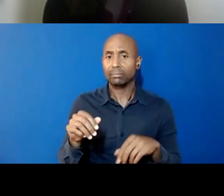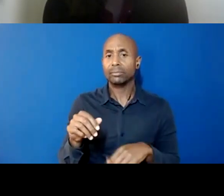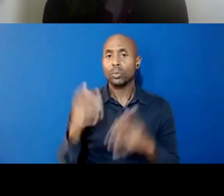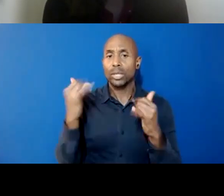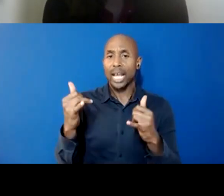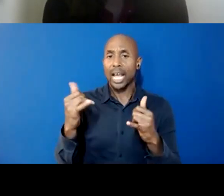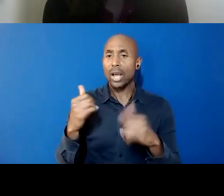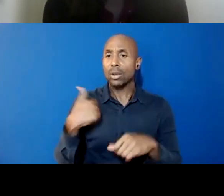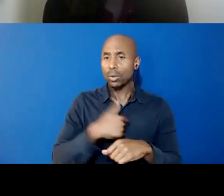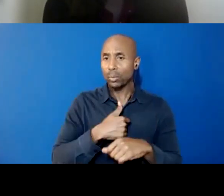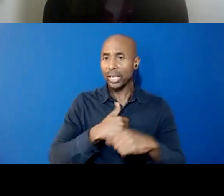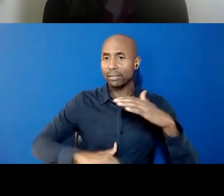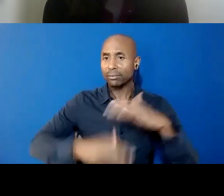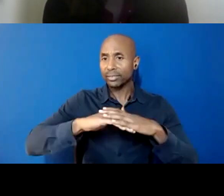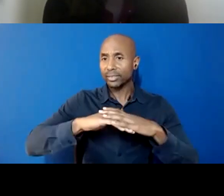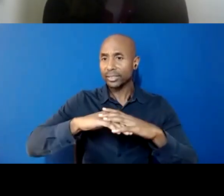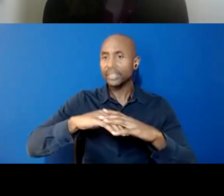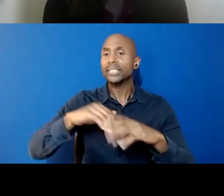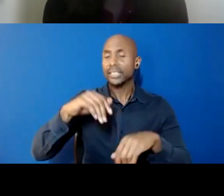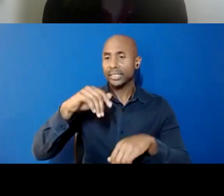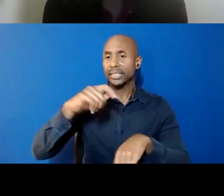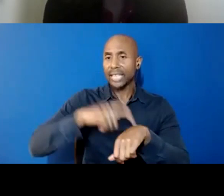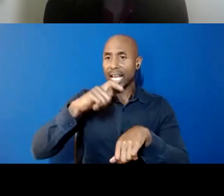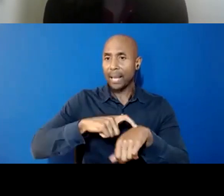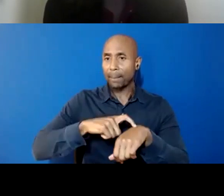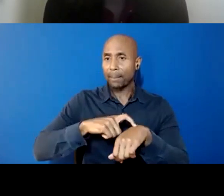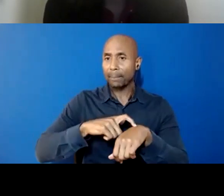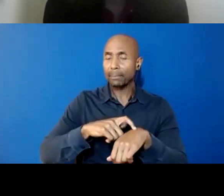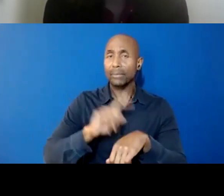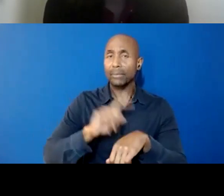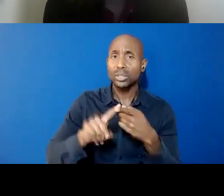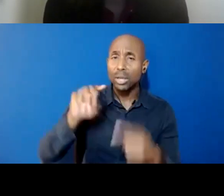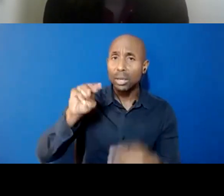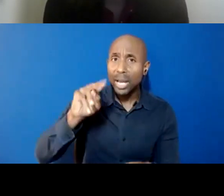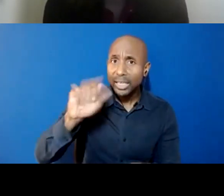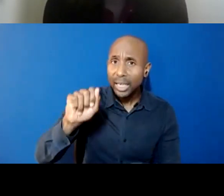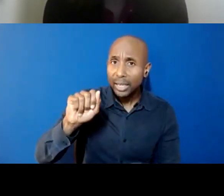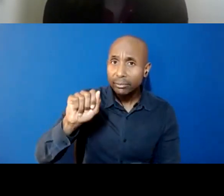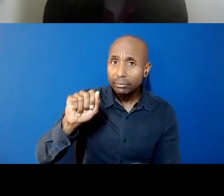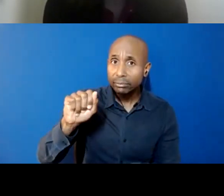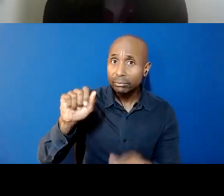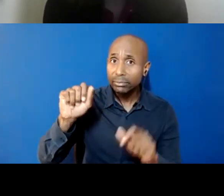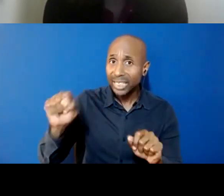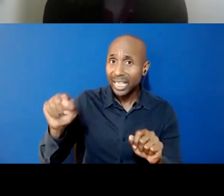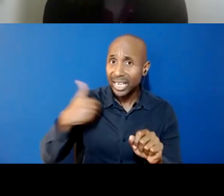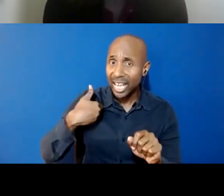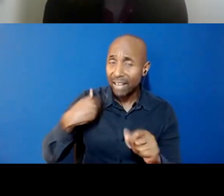I want to ask Monica; do you think that we have a couple of minutes to invite questions? I have not heard anything.